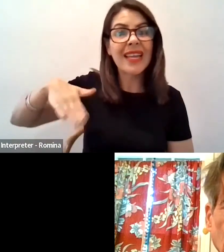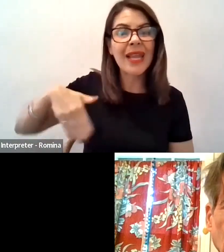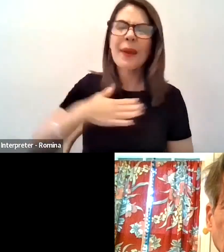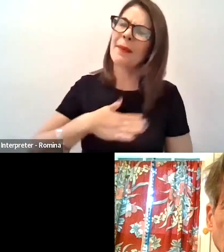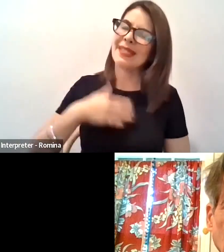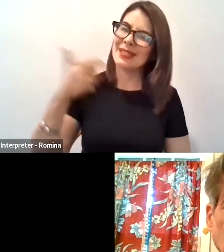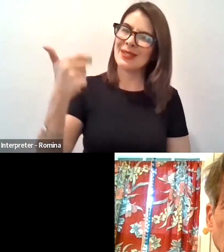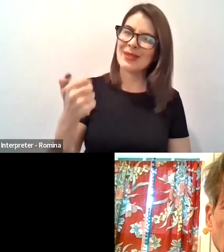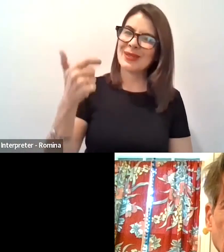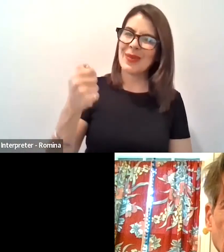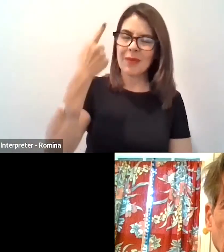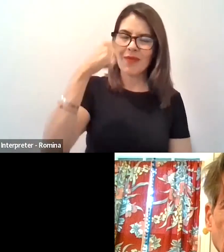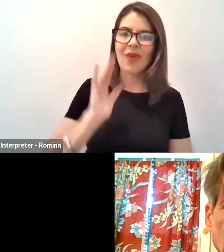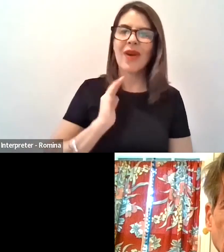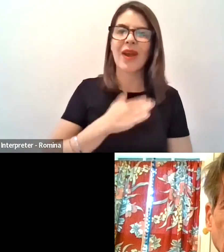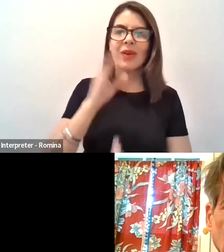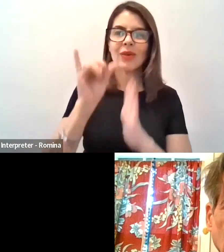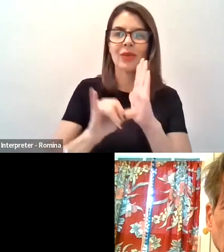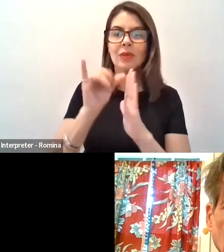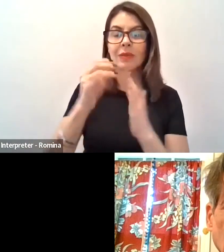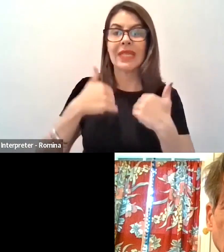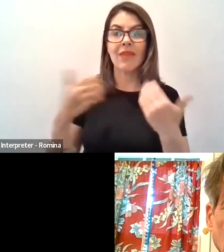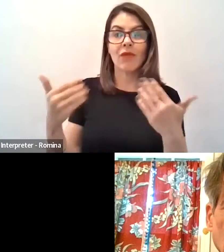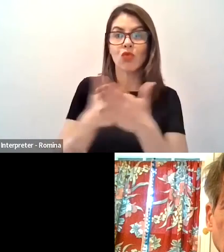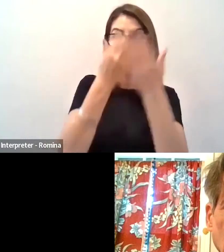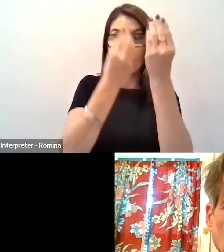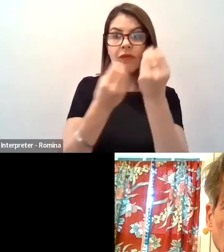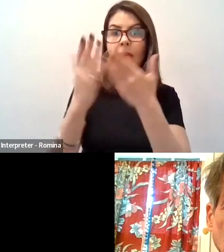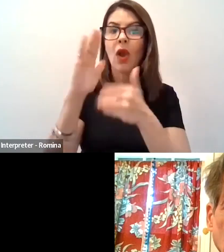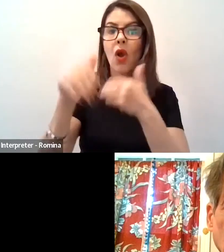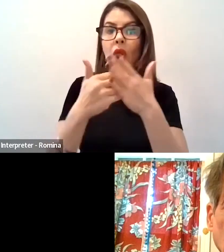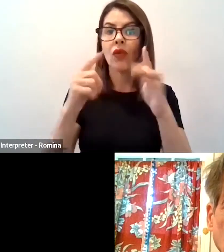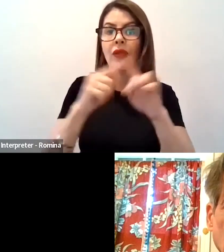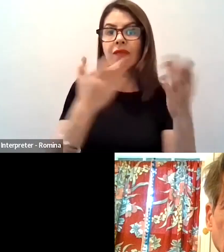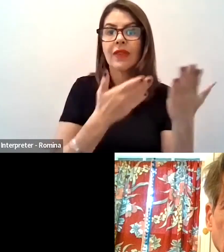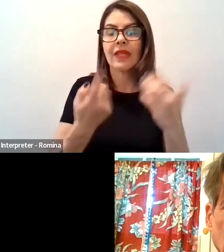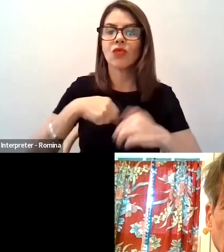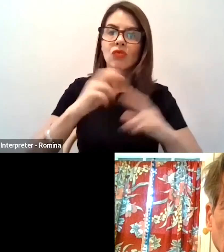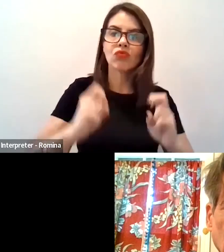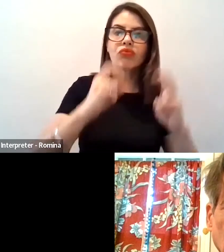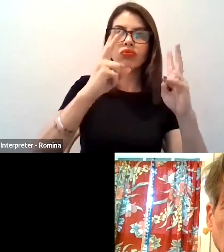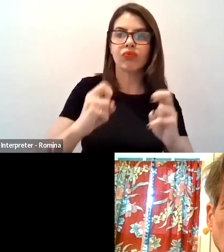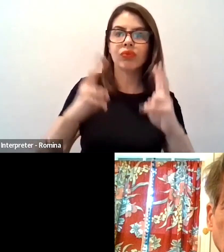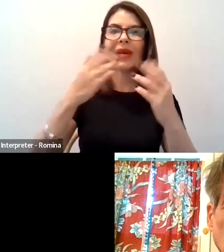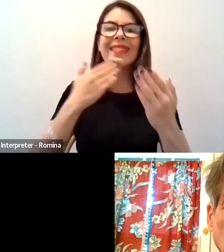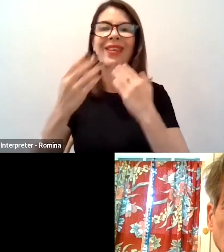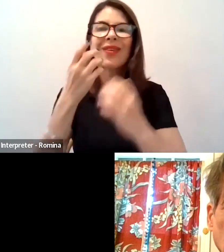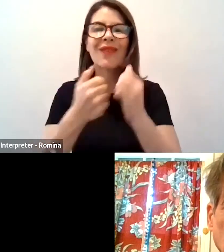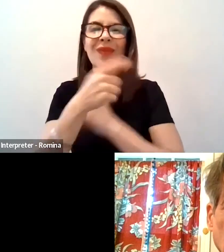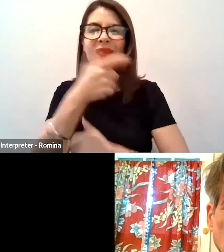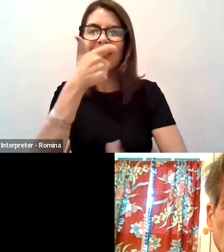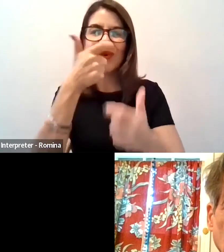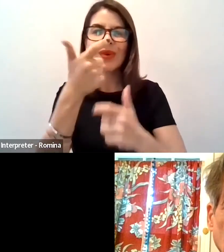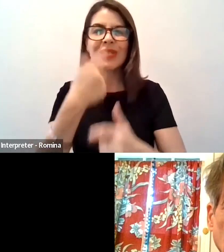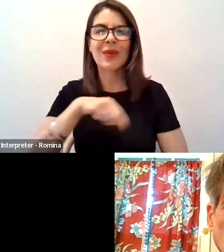to SAG AFTRA's YouTube channel to get updates on all of the content we are posting. Thank you everybody for tuning in and we'll see you next time.